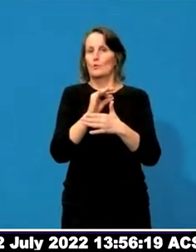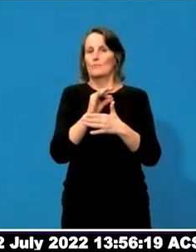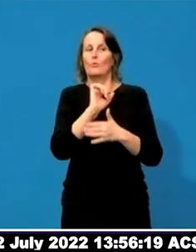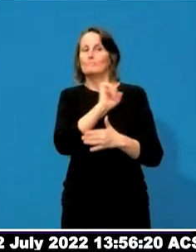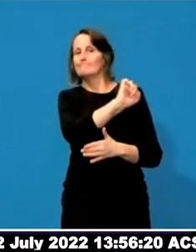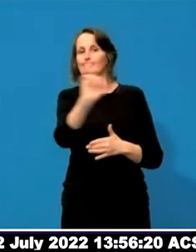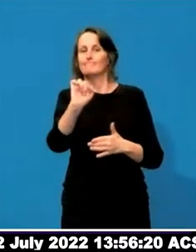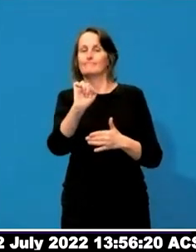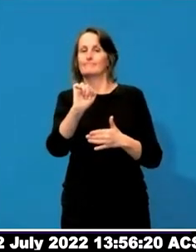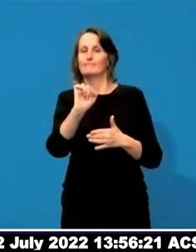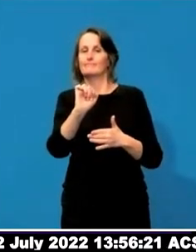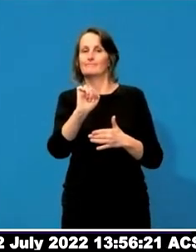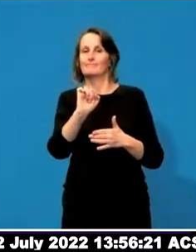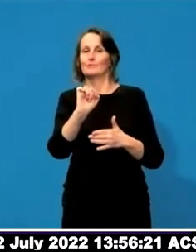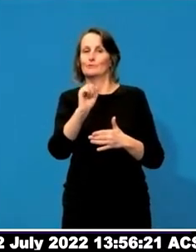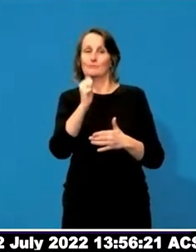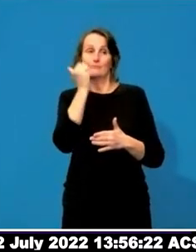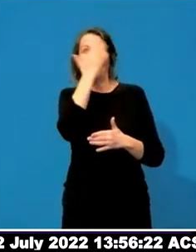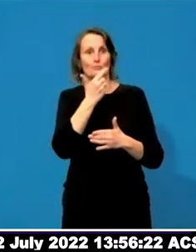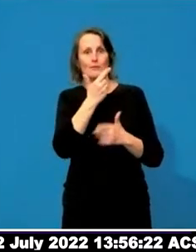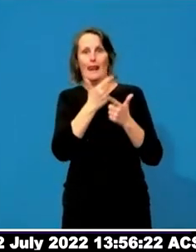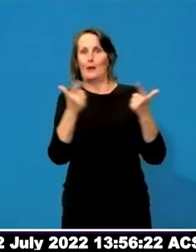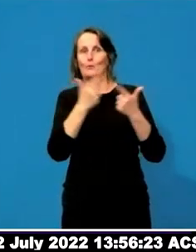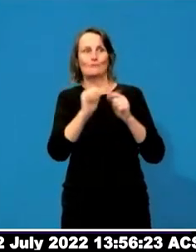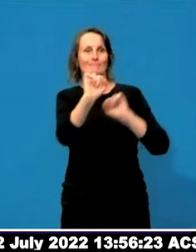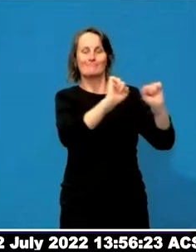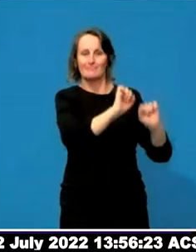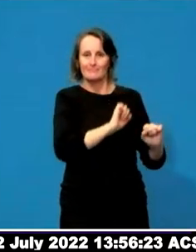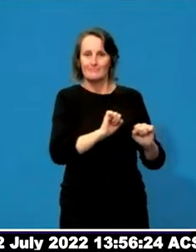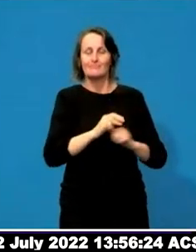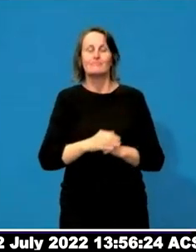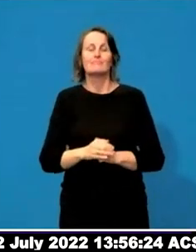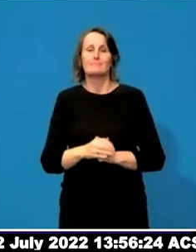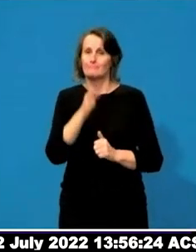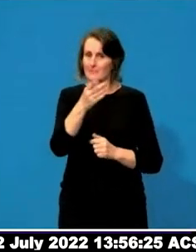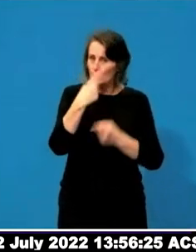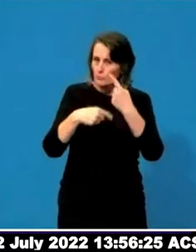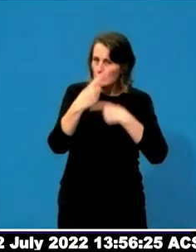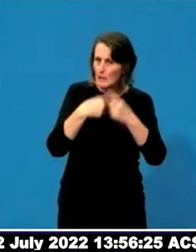Mrs Smith, can you talk about how language can be a problem